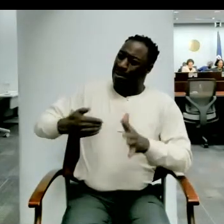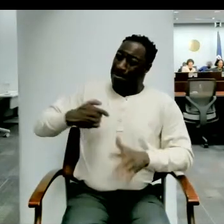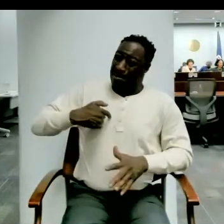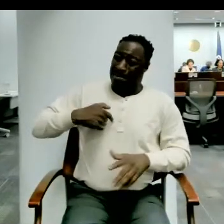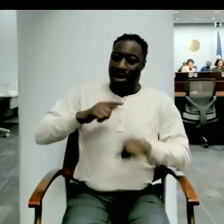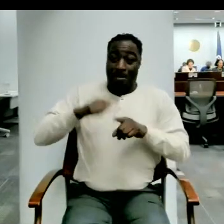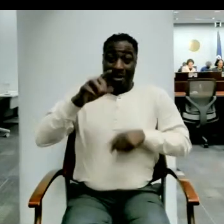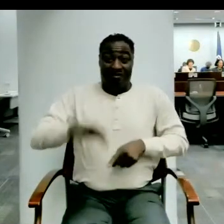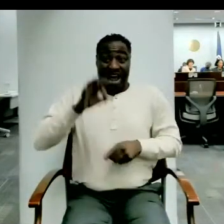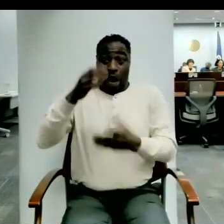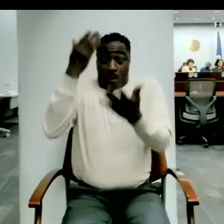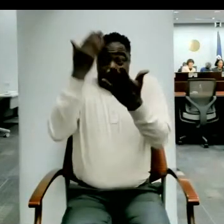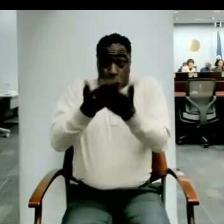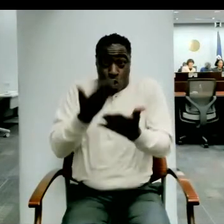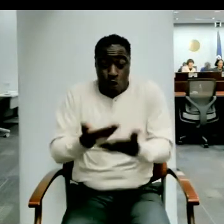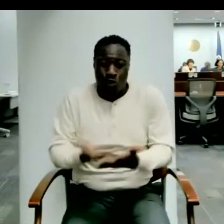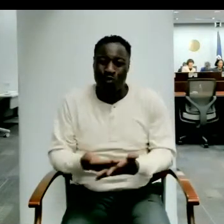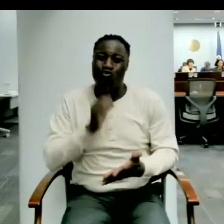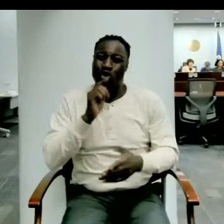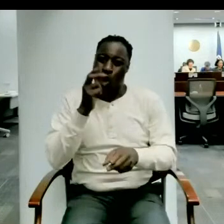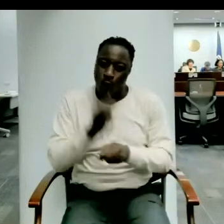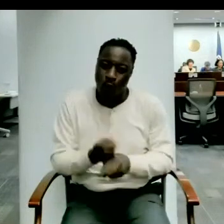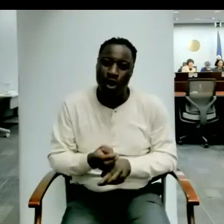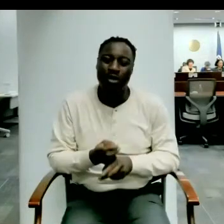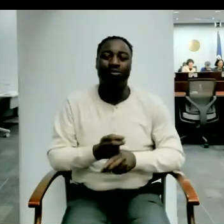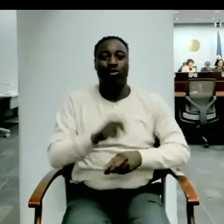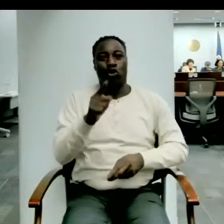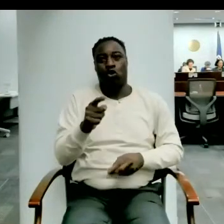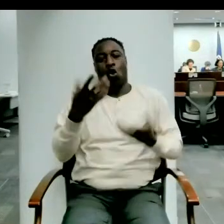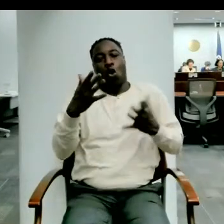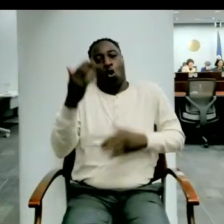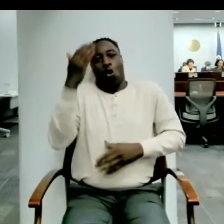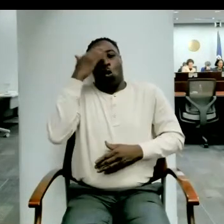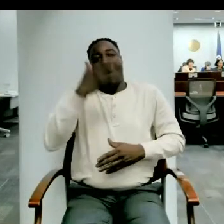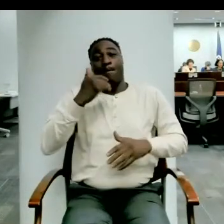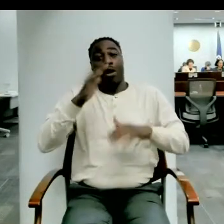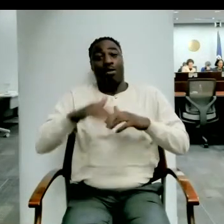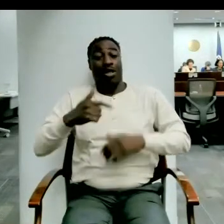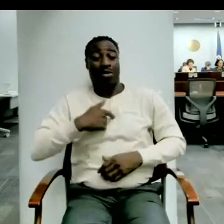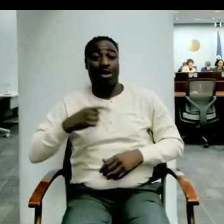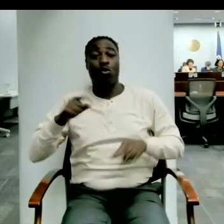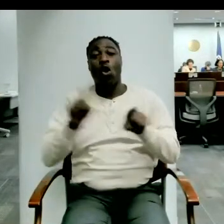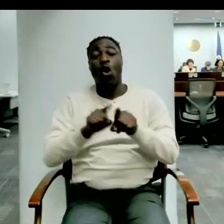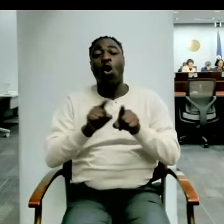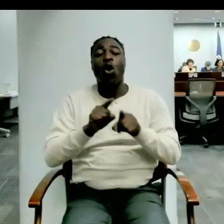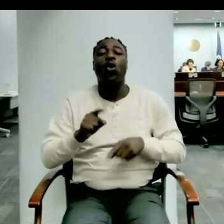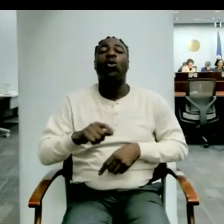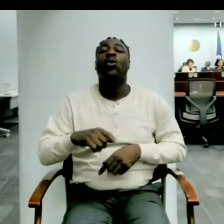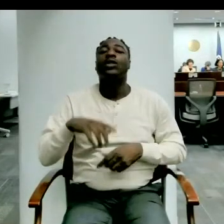often very difficult as you all well know better than I, in fact. We also think it is a proactive